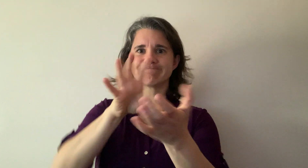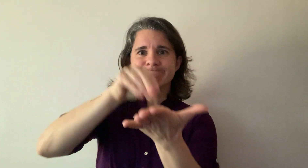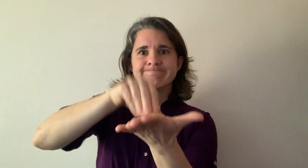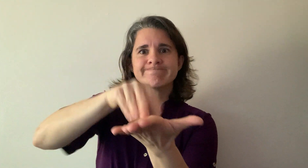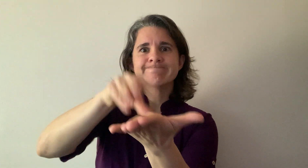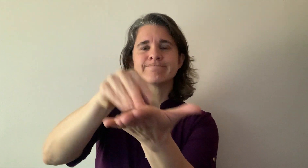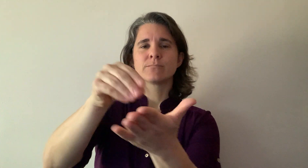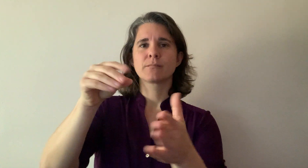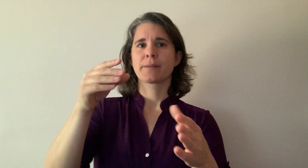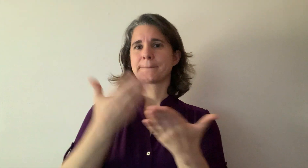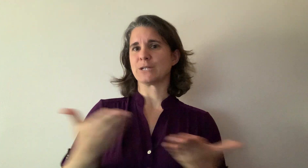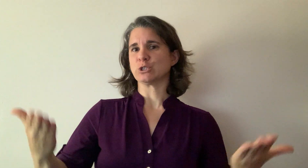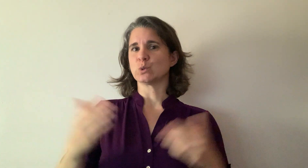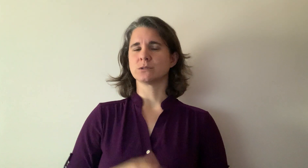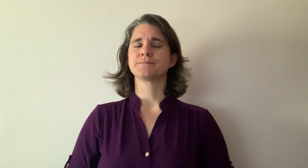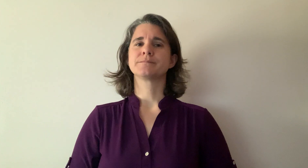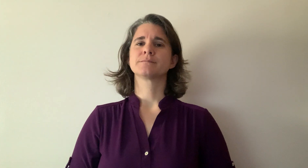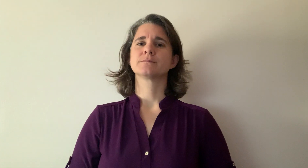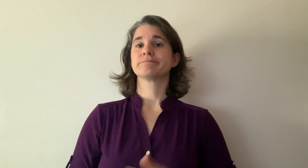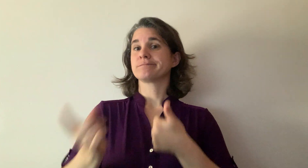learned the material.